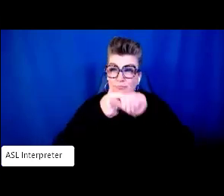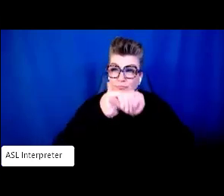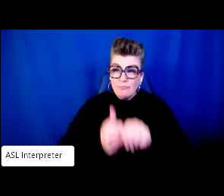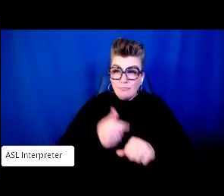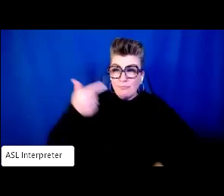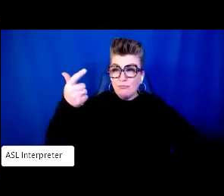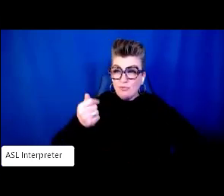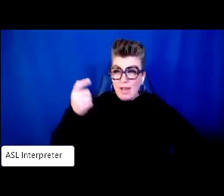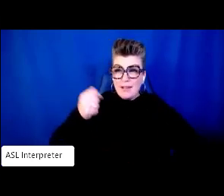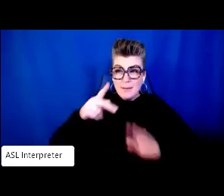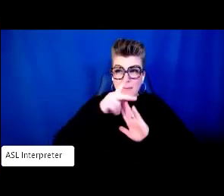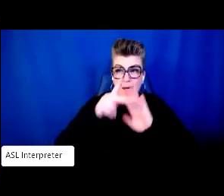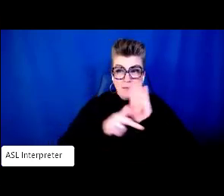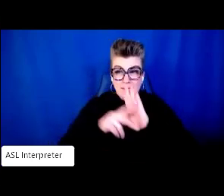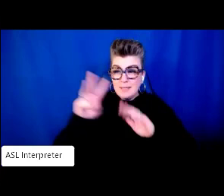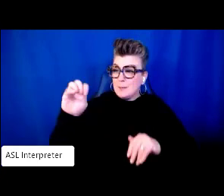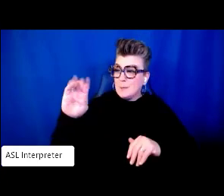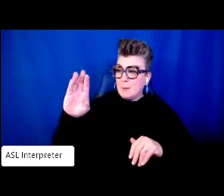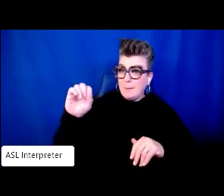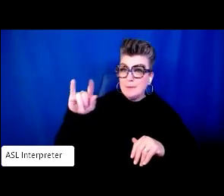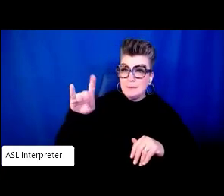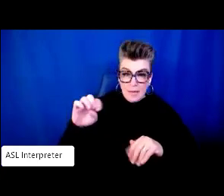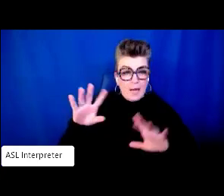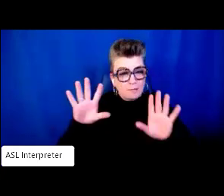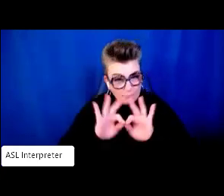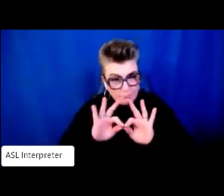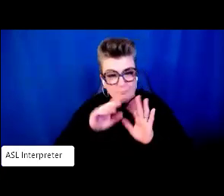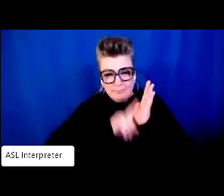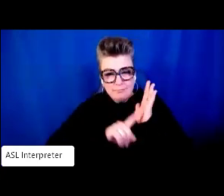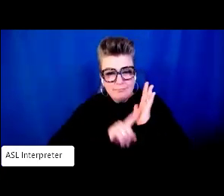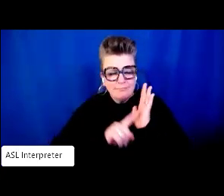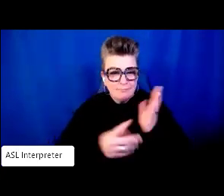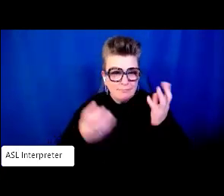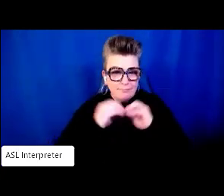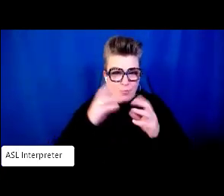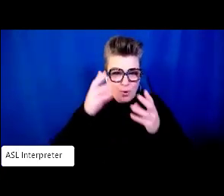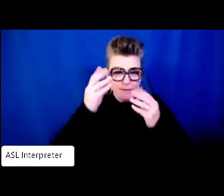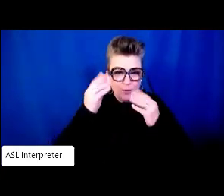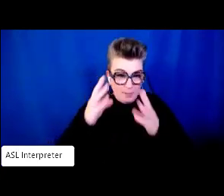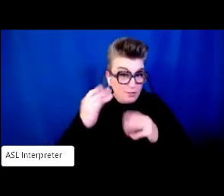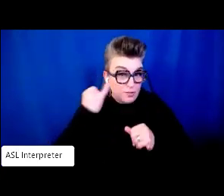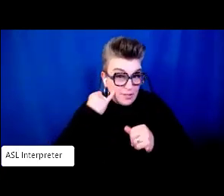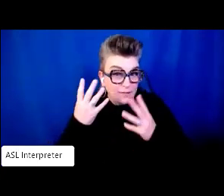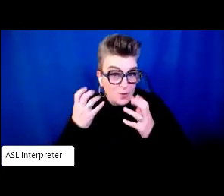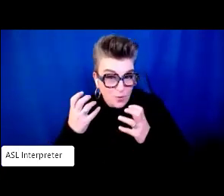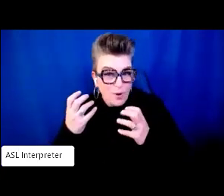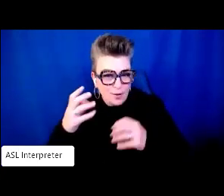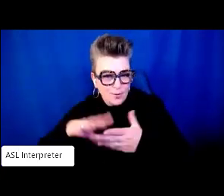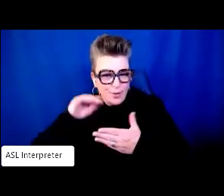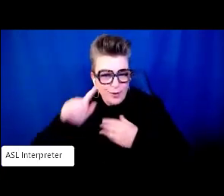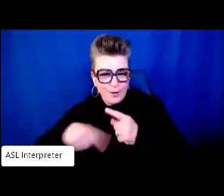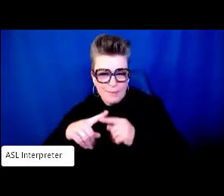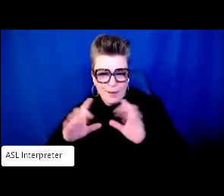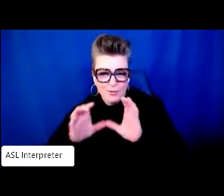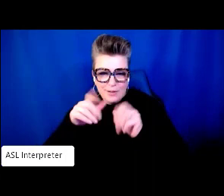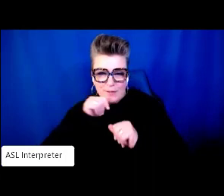about certificates of confidentiality. Elyse Sullivan: Thanks Julia. And getting back to the supplemental information